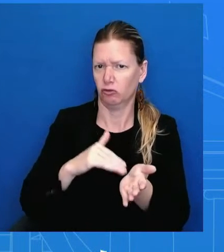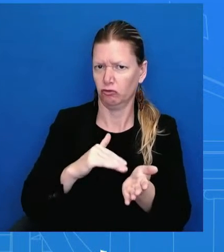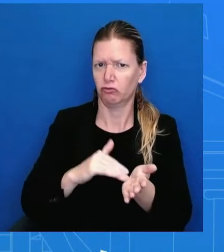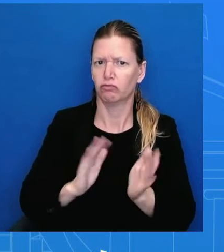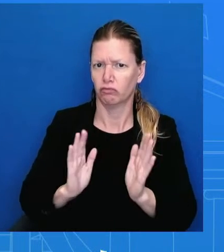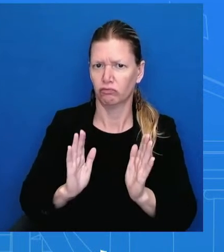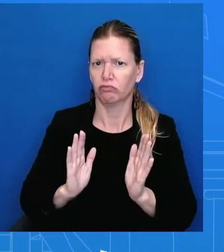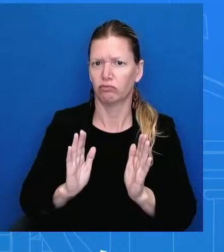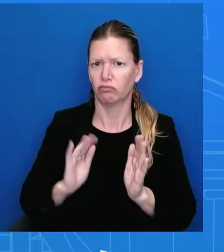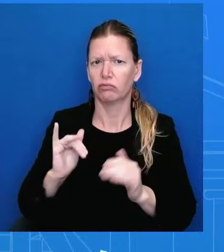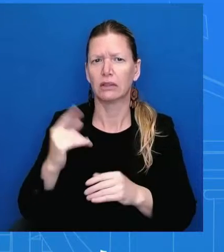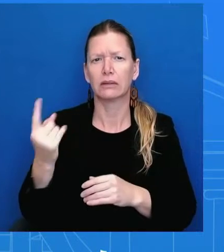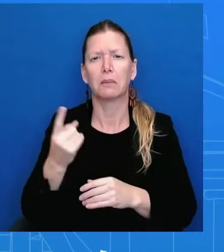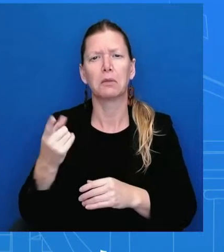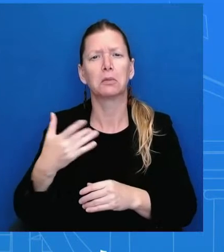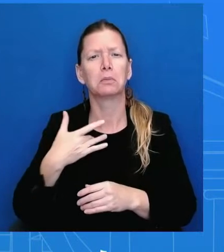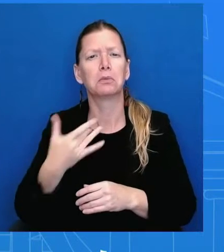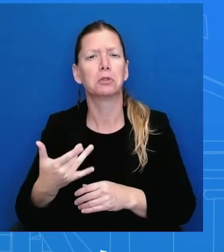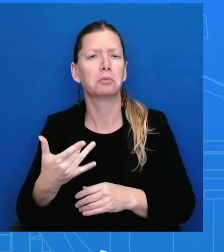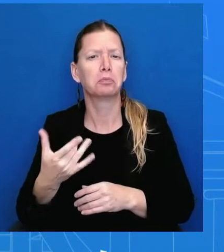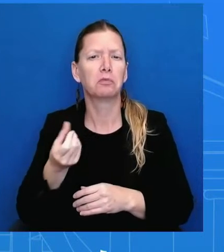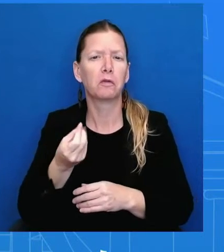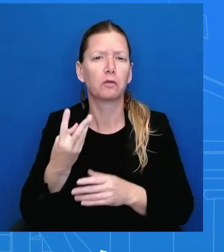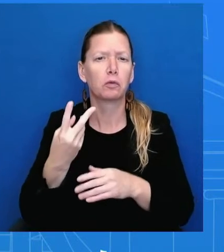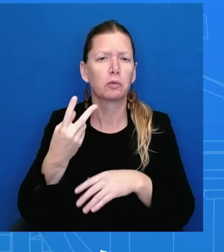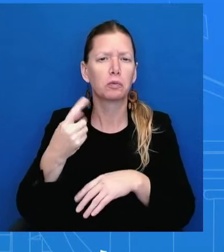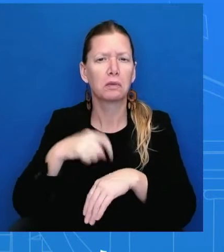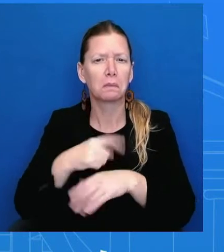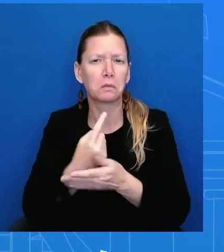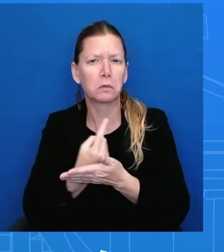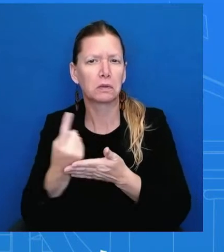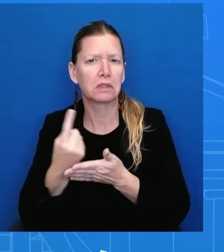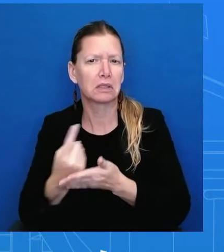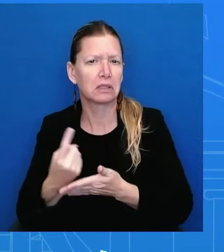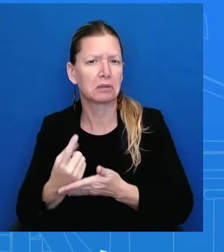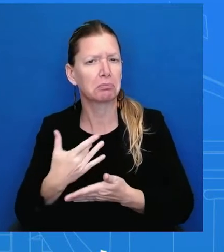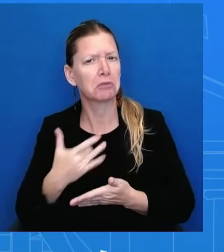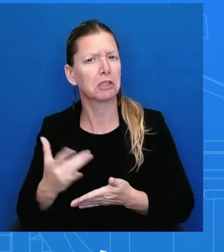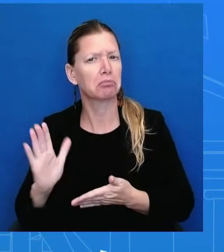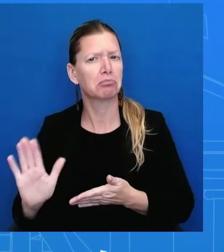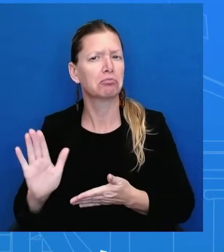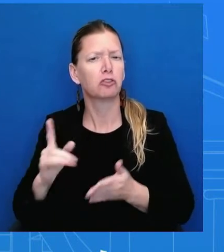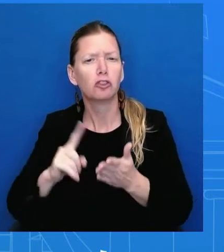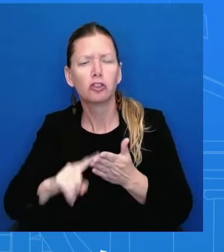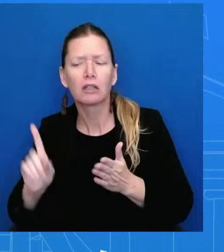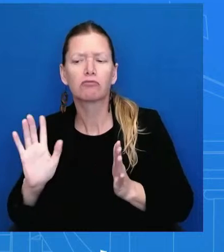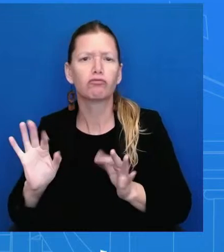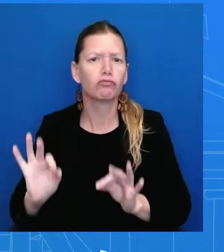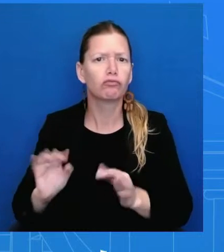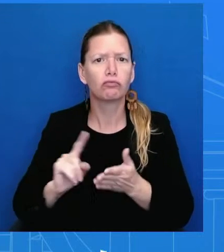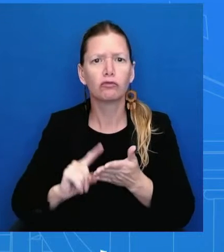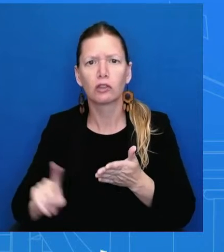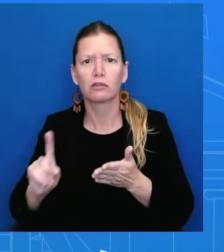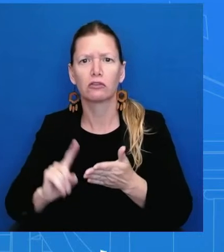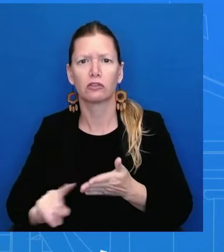as you know, and I say -- I stated this as well. He has -- for -- for those who don't know -- obviously, outside of the briefing room,